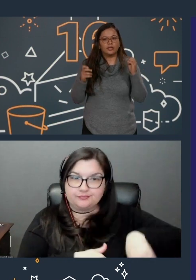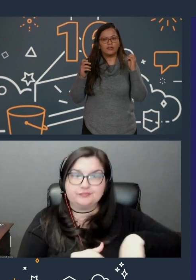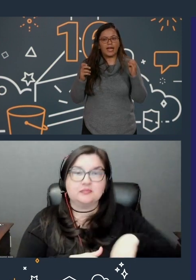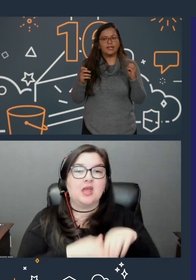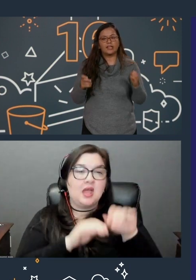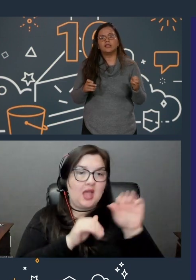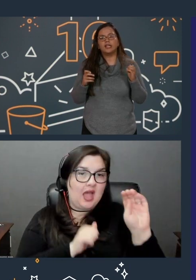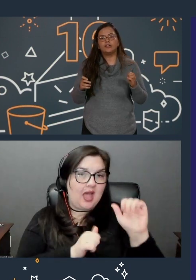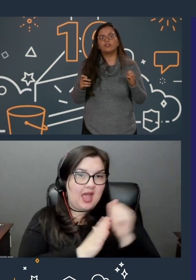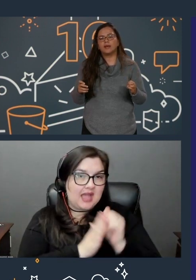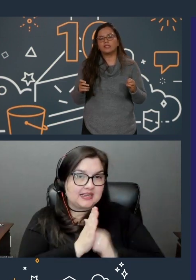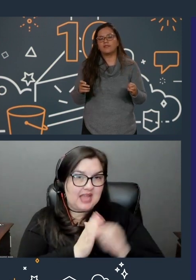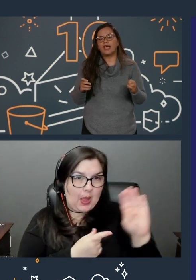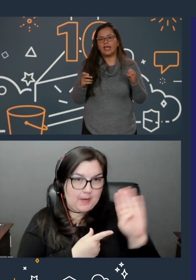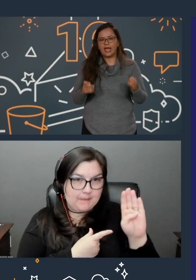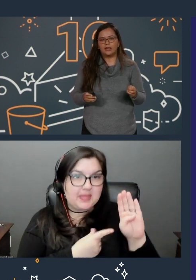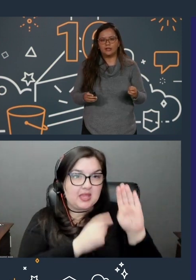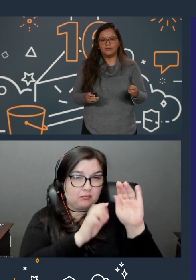the write doesn't need to specify an ACL.